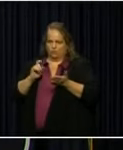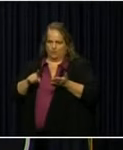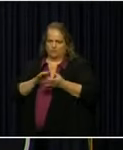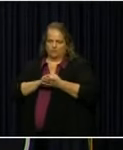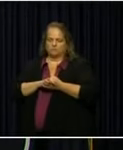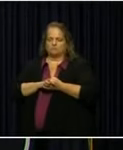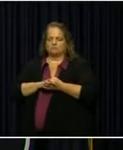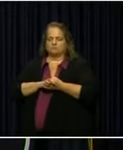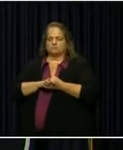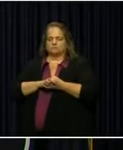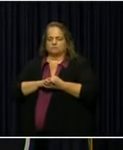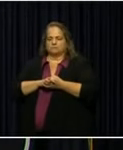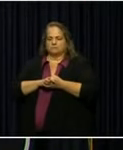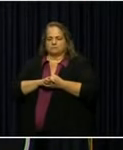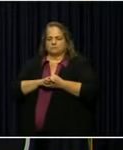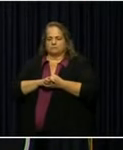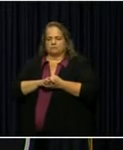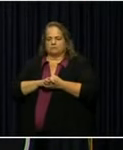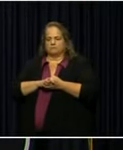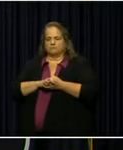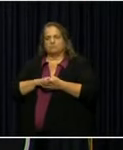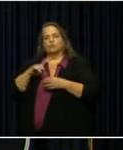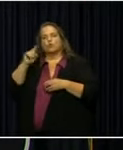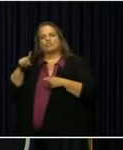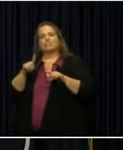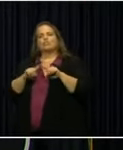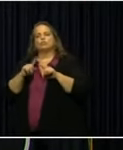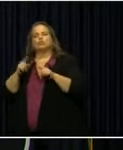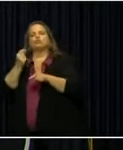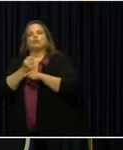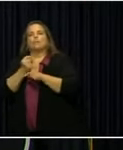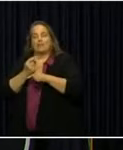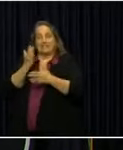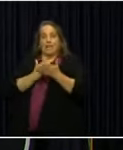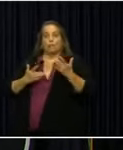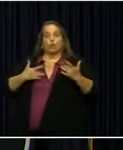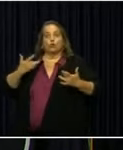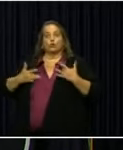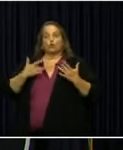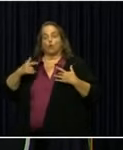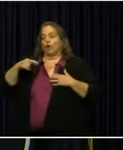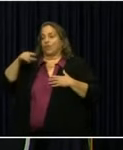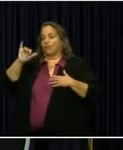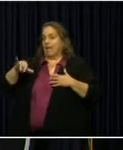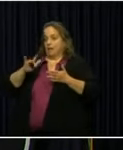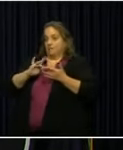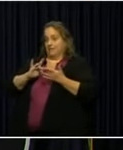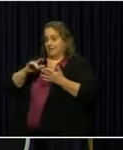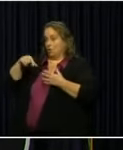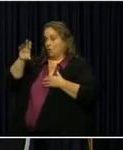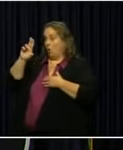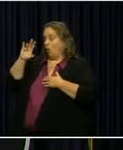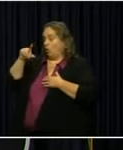RESTRICTION BEING IN PLACE FOR THE NEXT YEAR? THE QUESTION IS WHERE THE